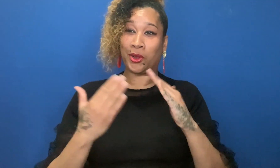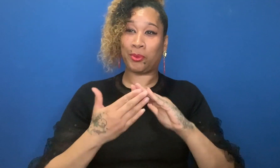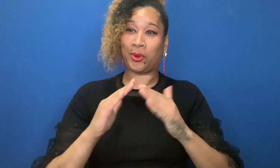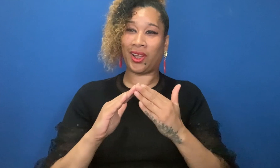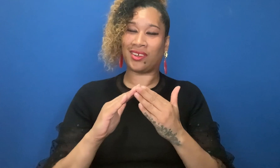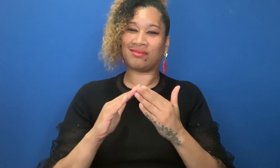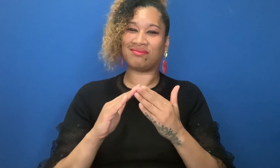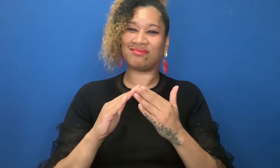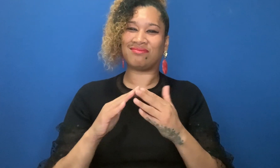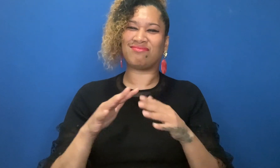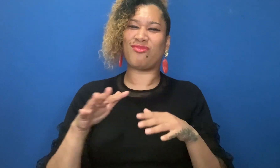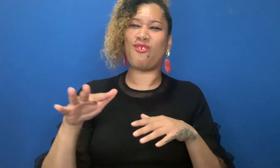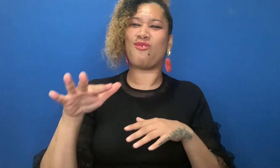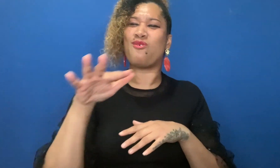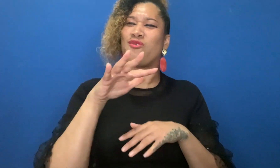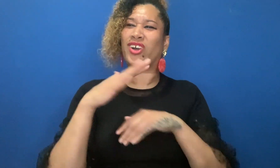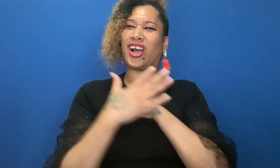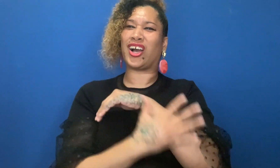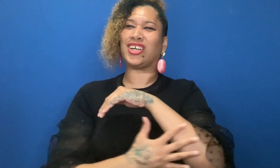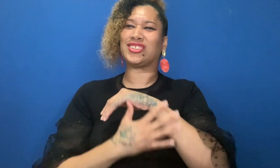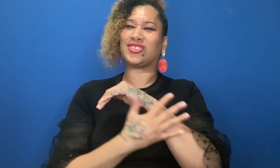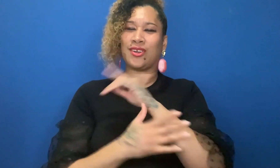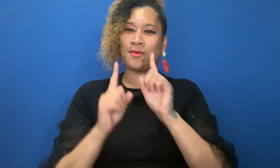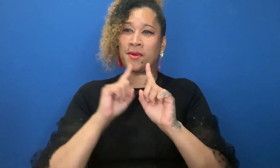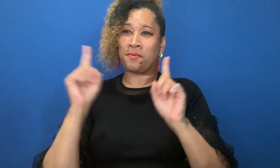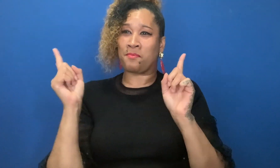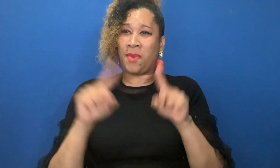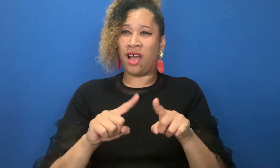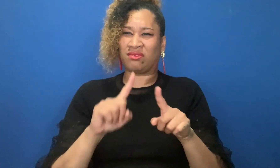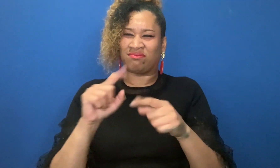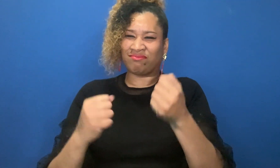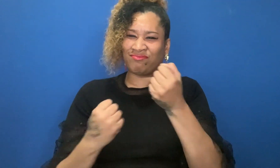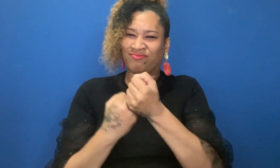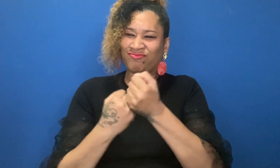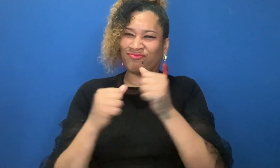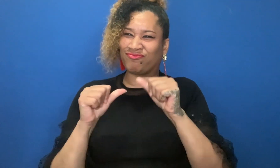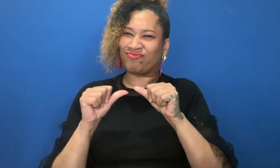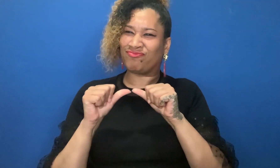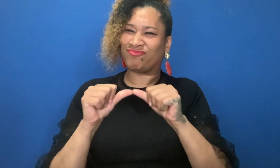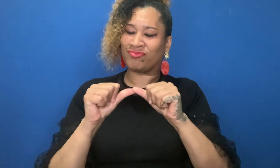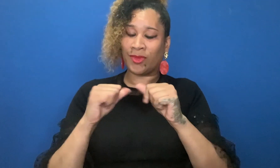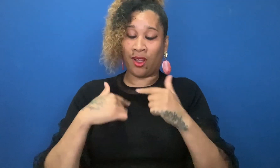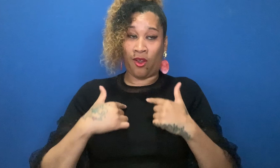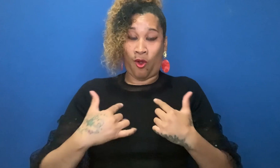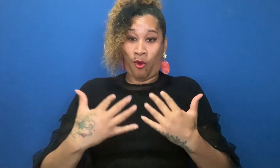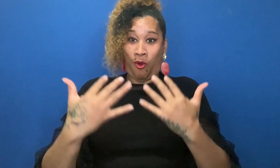Many communities around the country responded with support.